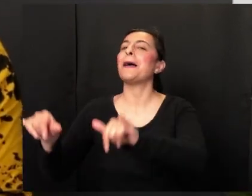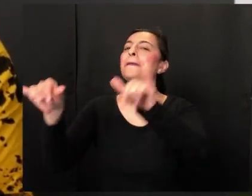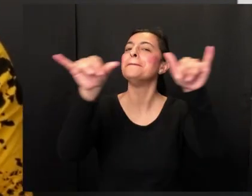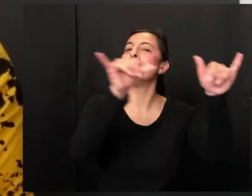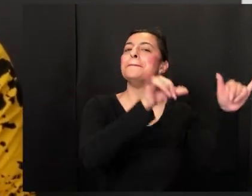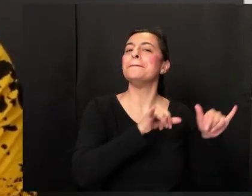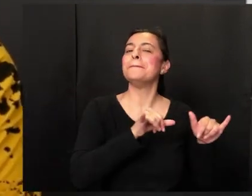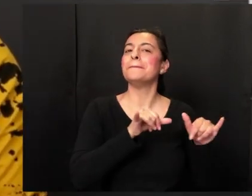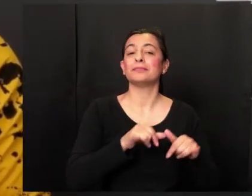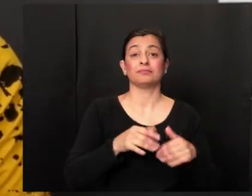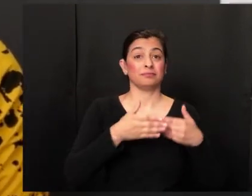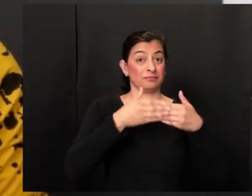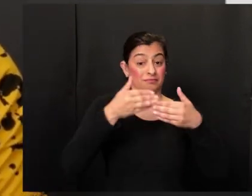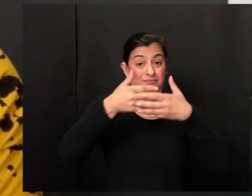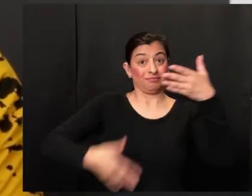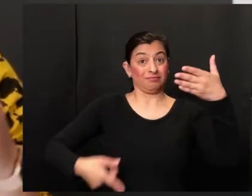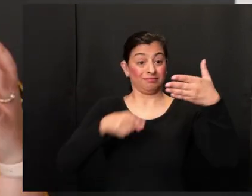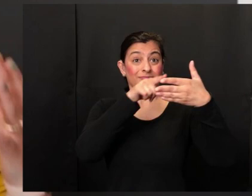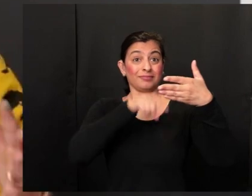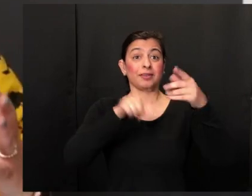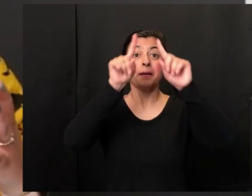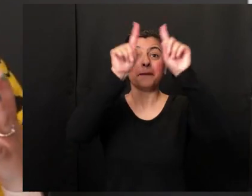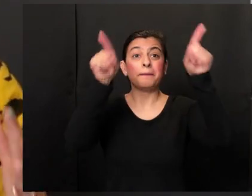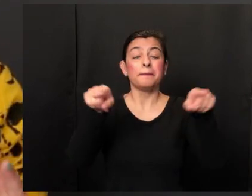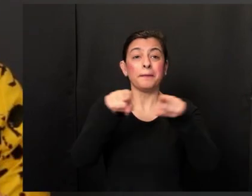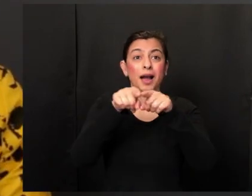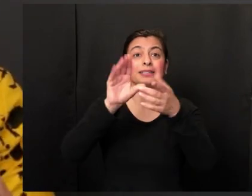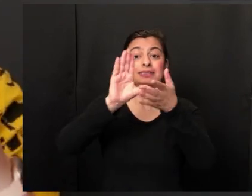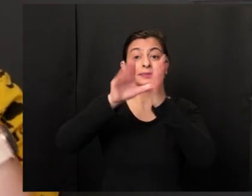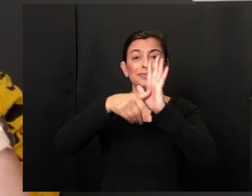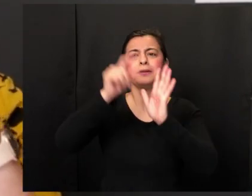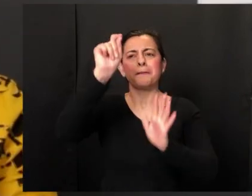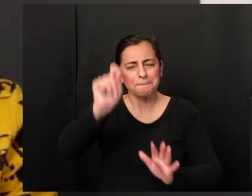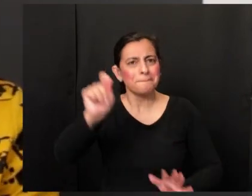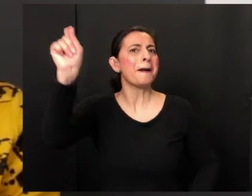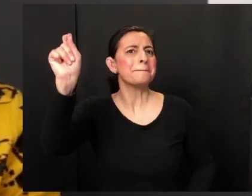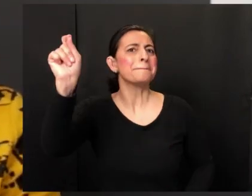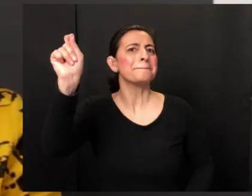Tick it with pride. It isn't a swear word, I promise.